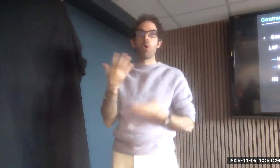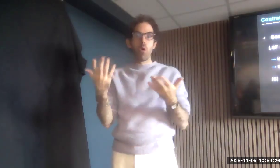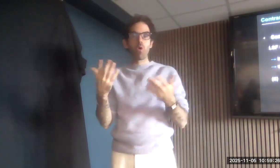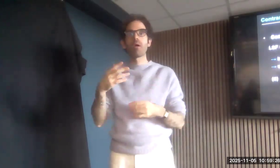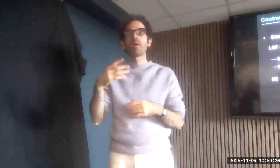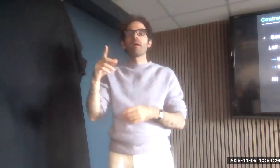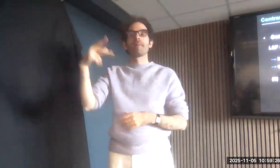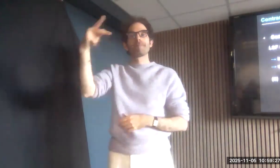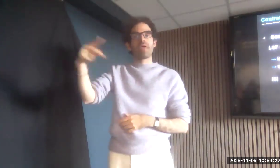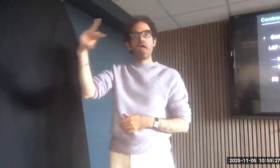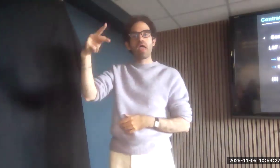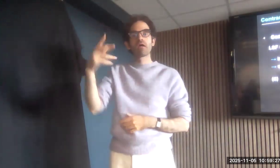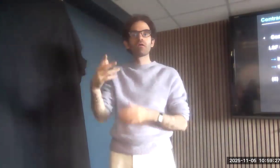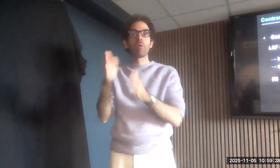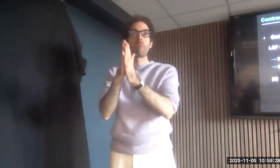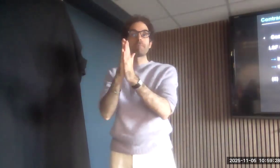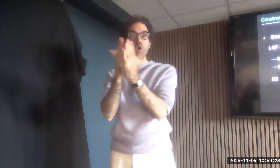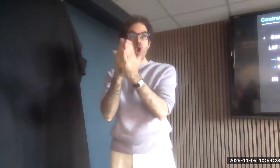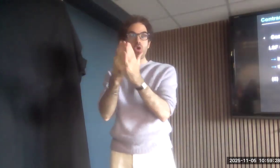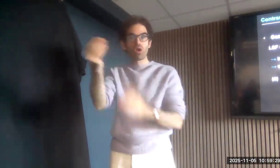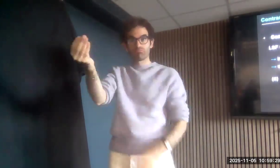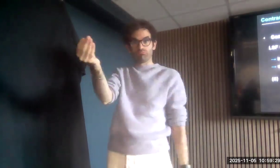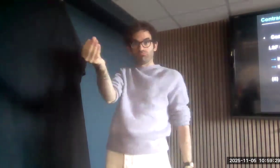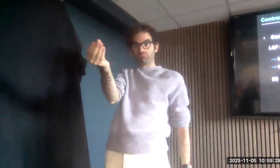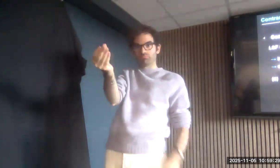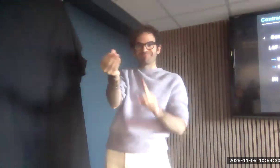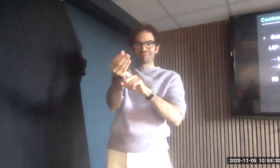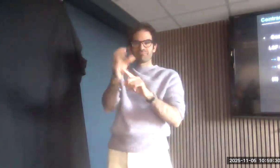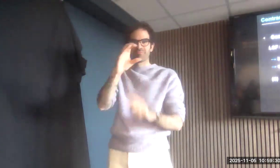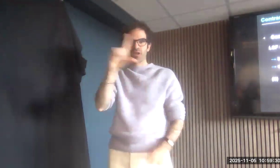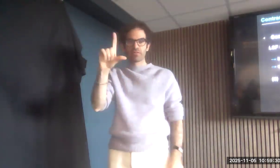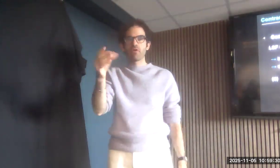give advance, or Pierre, give book.